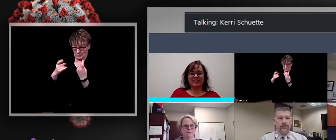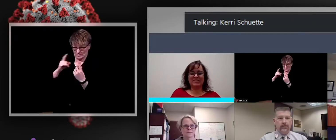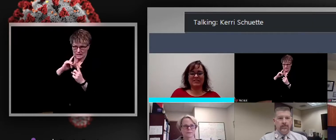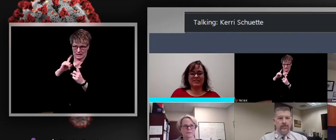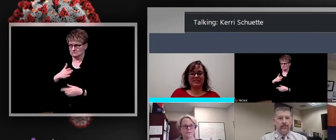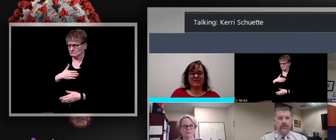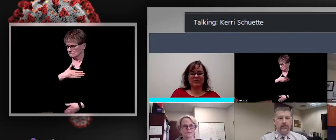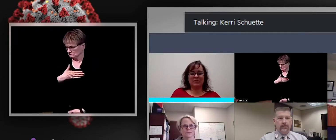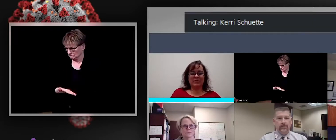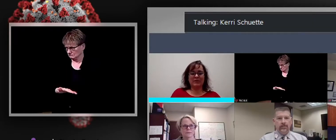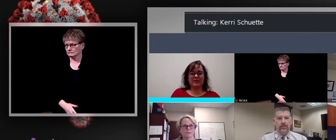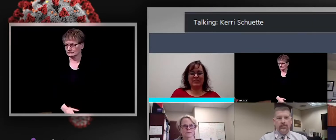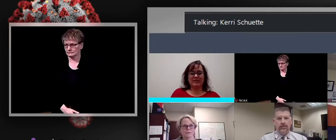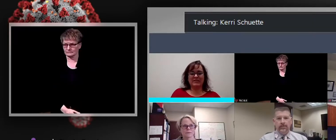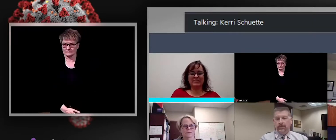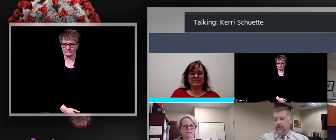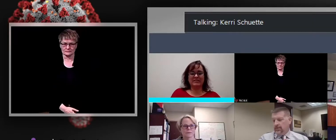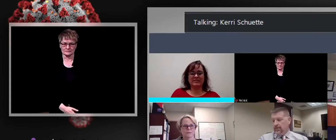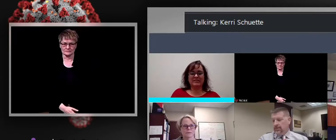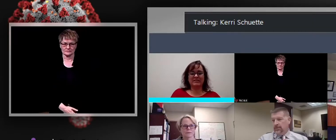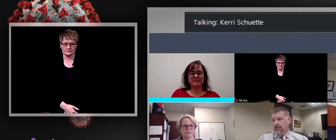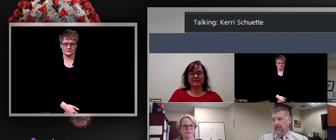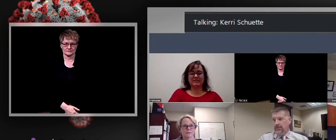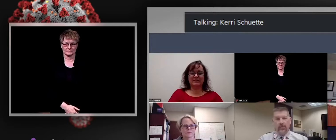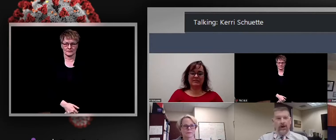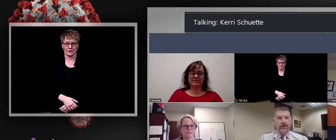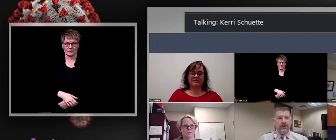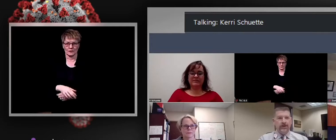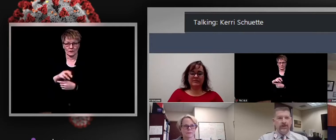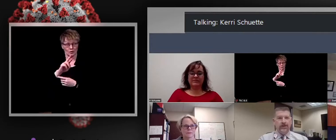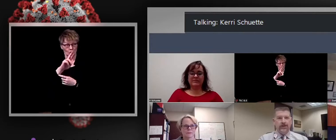anything you would like to share today before we go to media question?